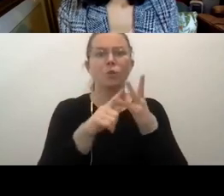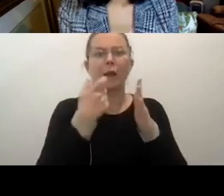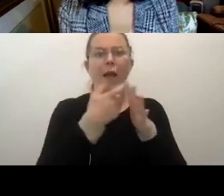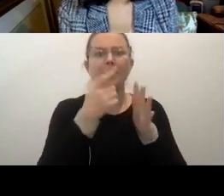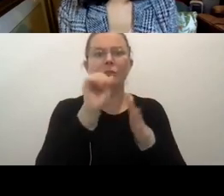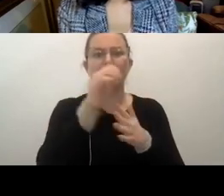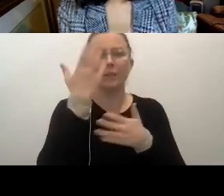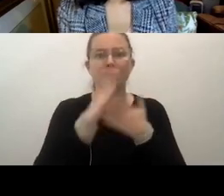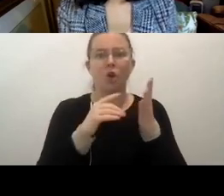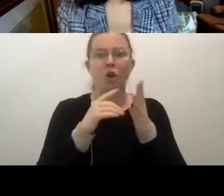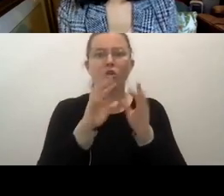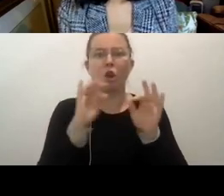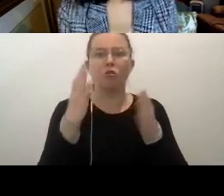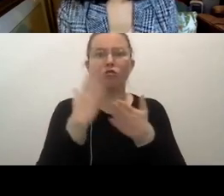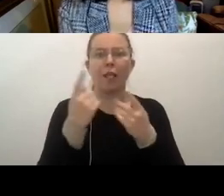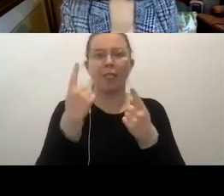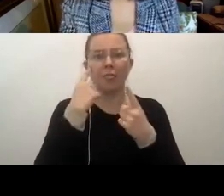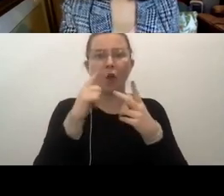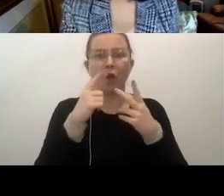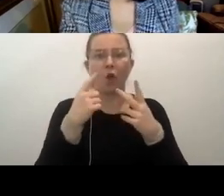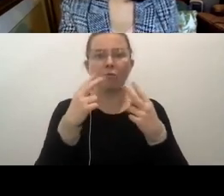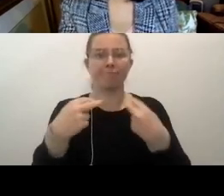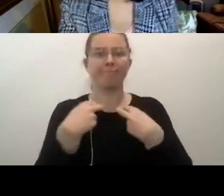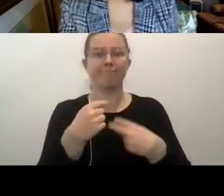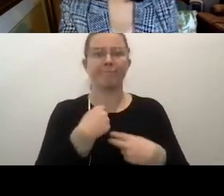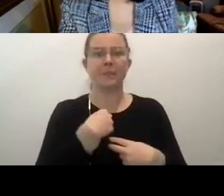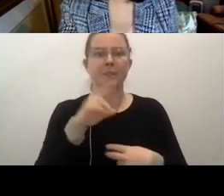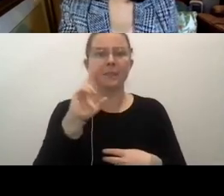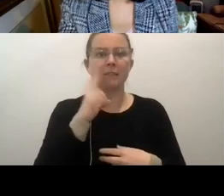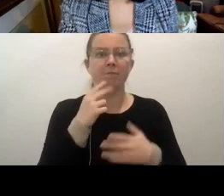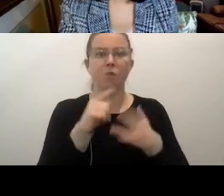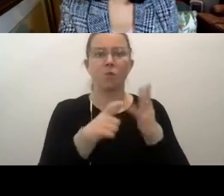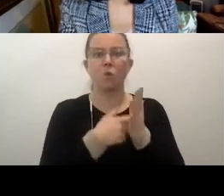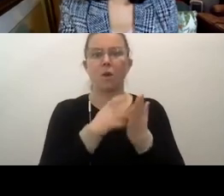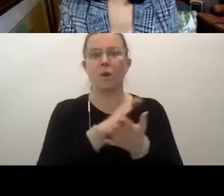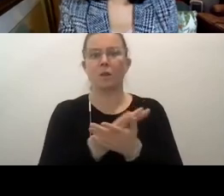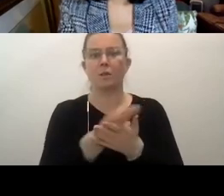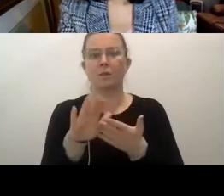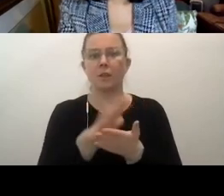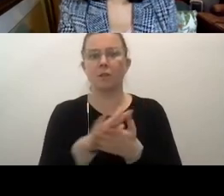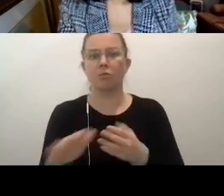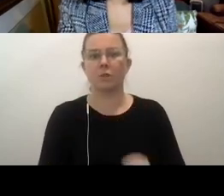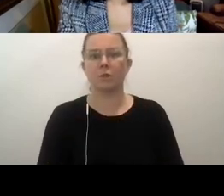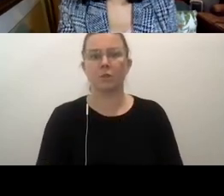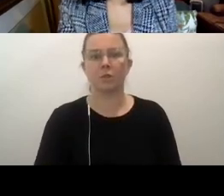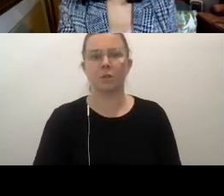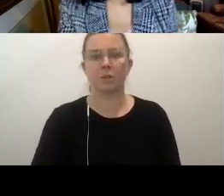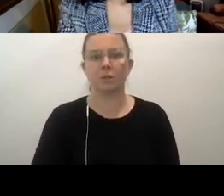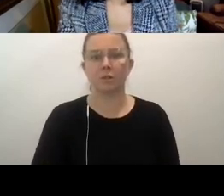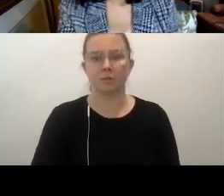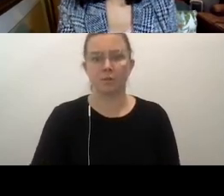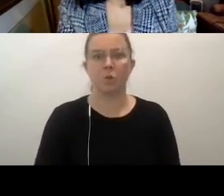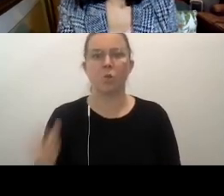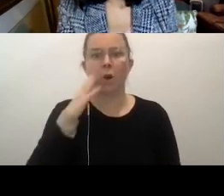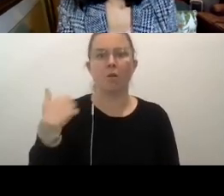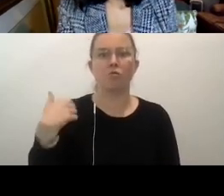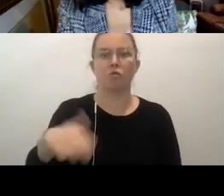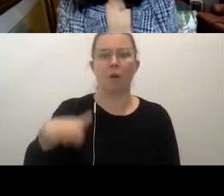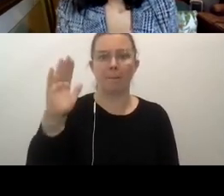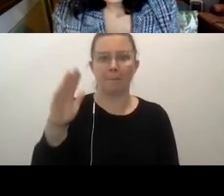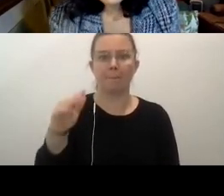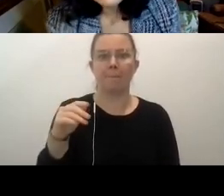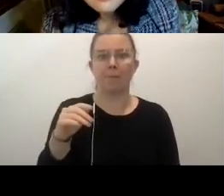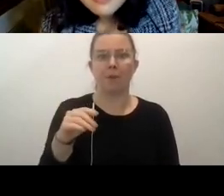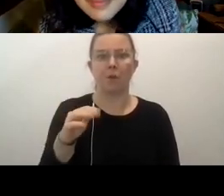really thinking of myself as deaf or hard of hearing as I was growing up which looking